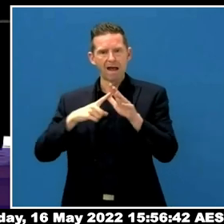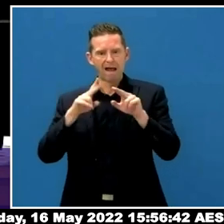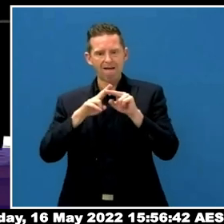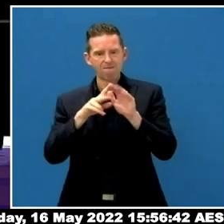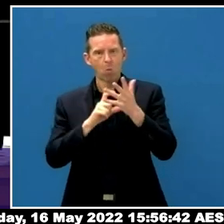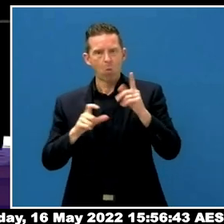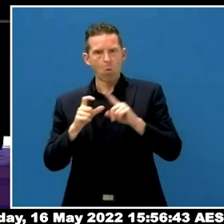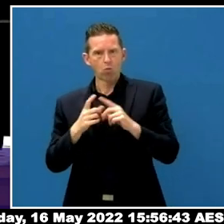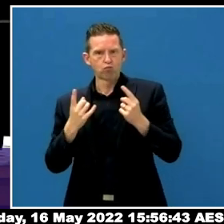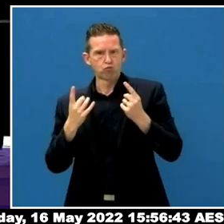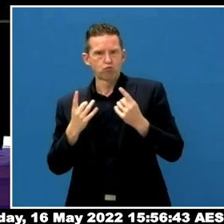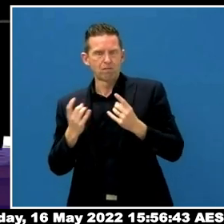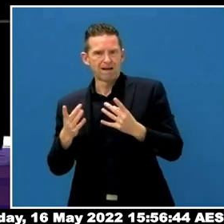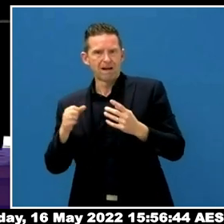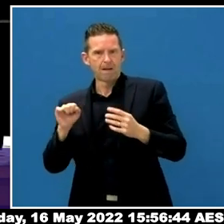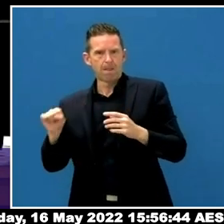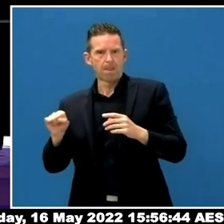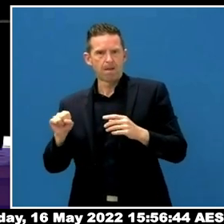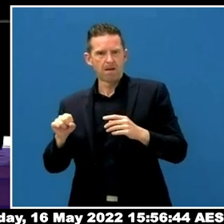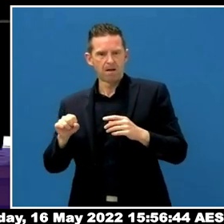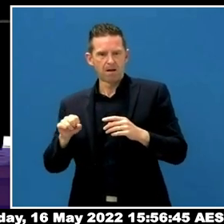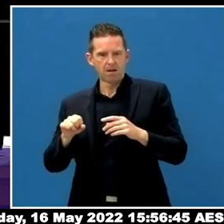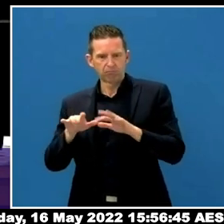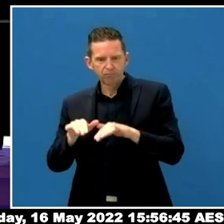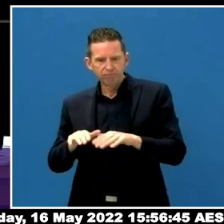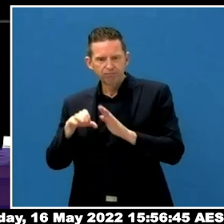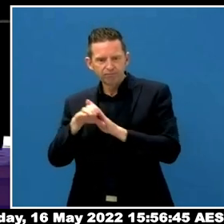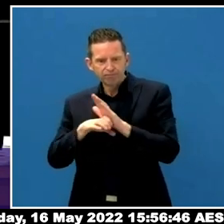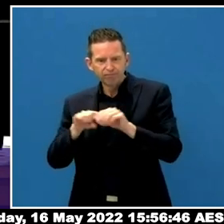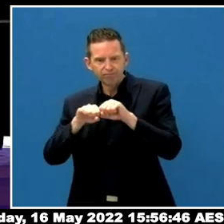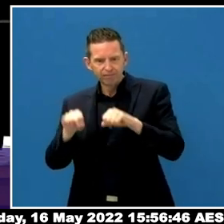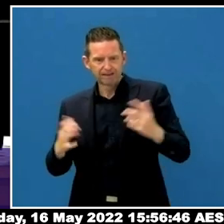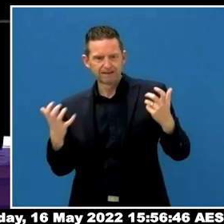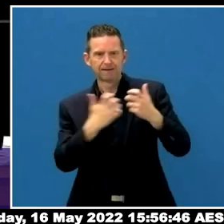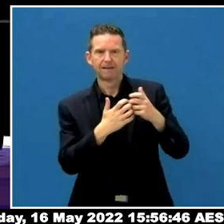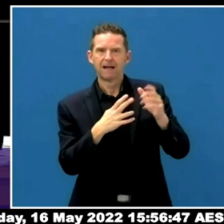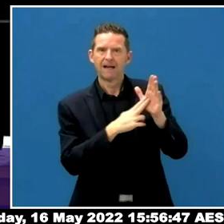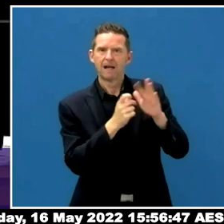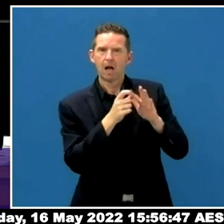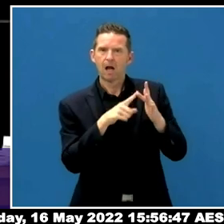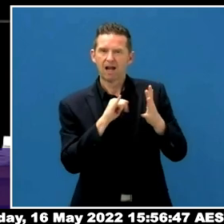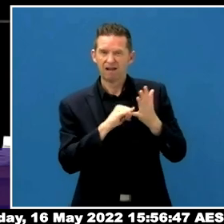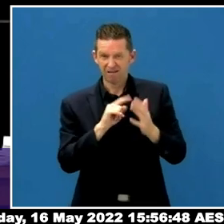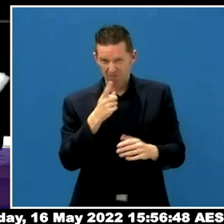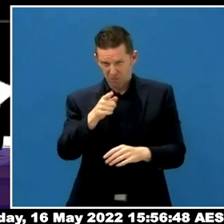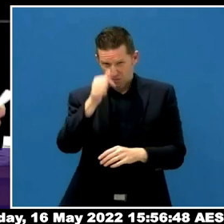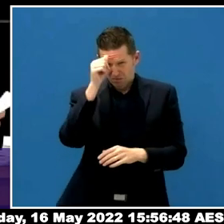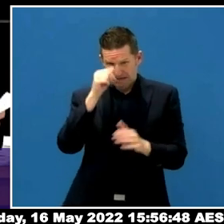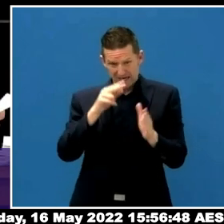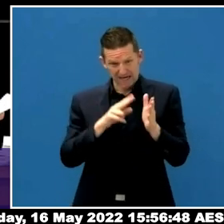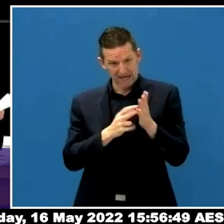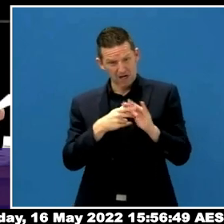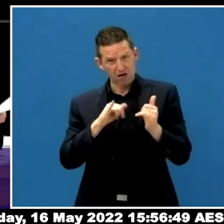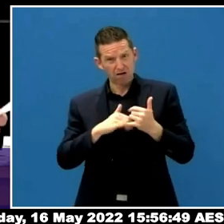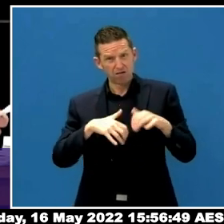NDIS system. The NDIS has been in for, since 2016 and I didn't think it was appropriate